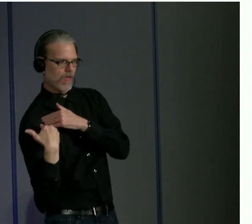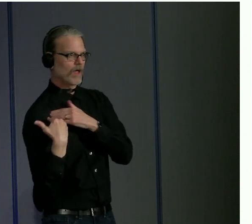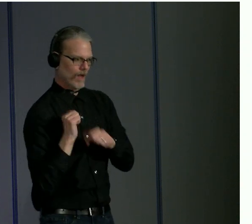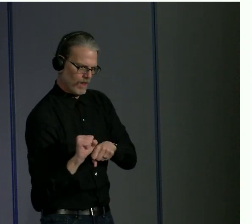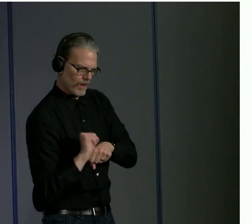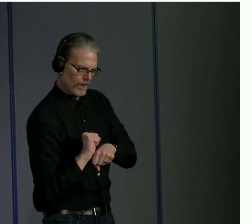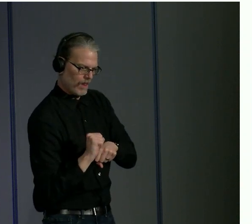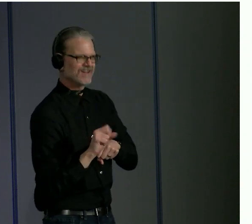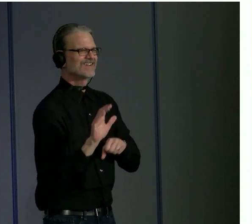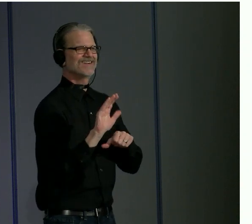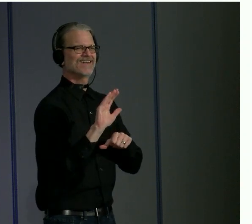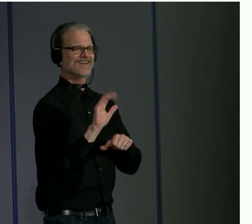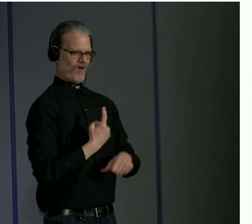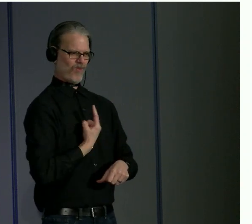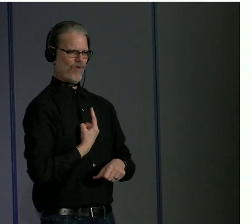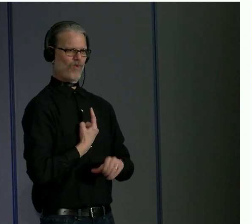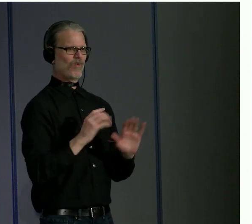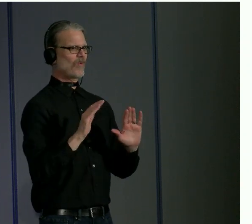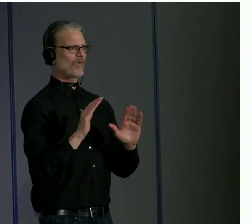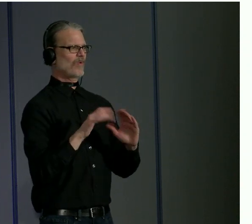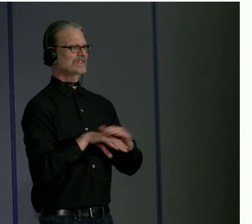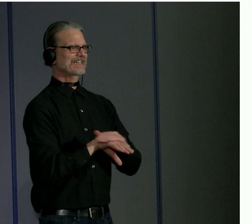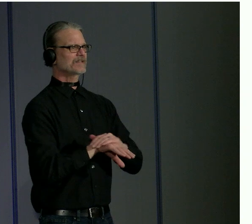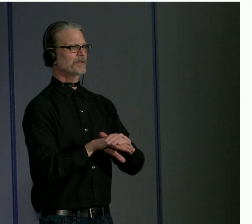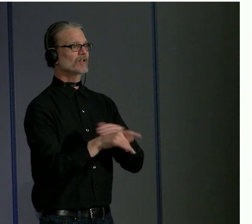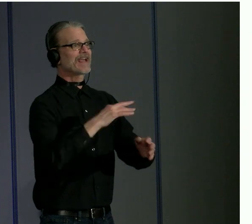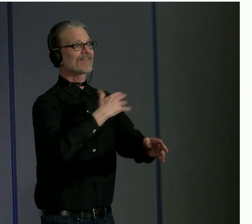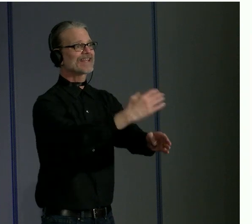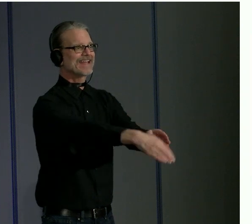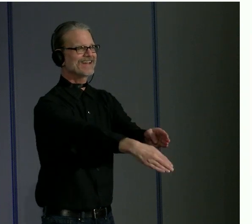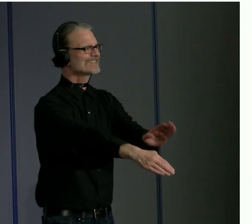worst way. Thinking about accessibility at the end is worst way to do it. Remember,